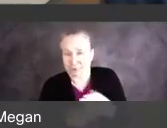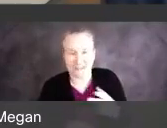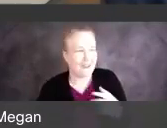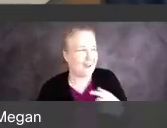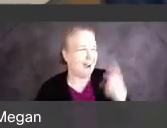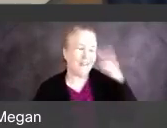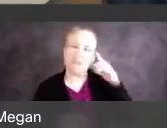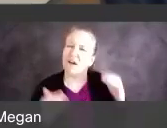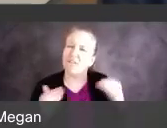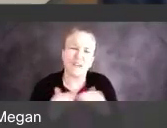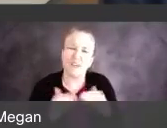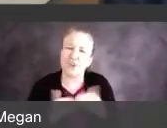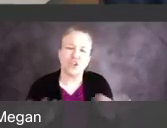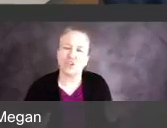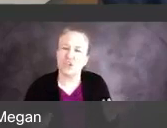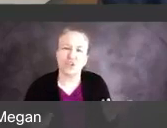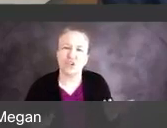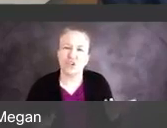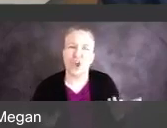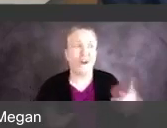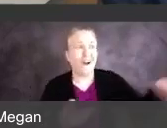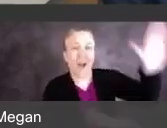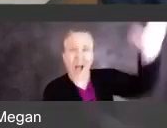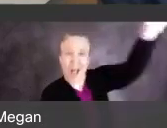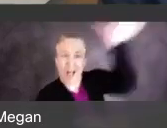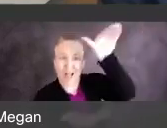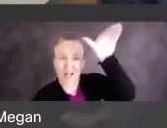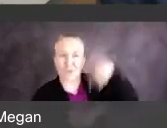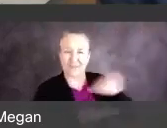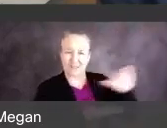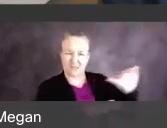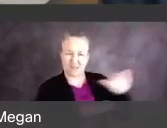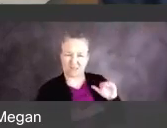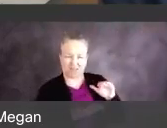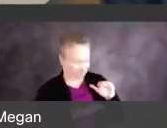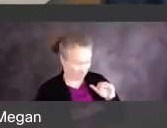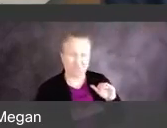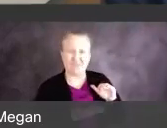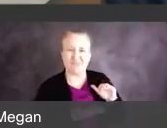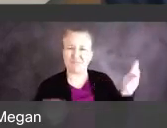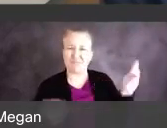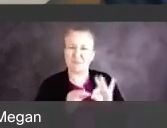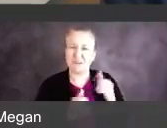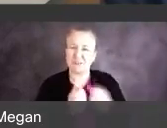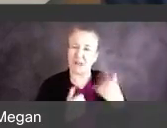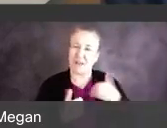or equitable. I think we need to make sure that everybody has had a chance to get through their 1A